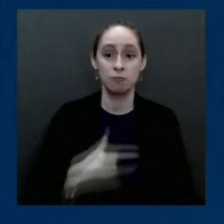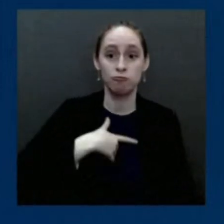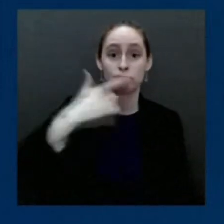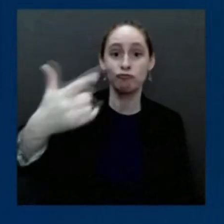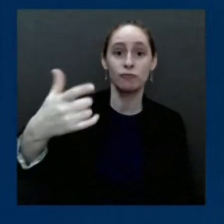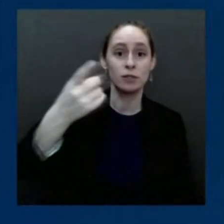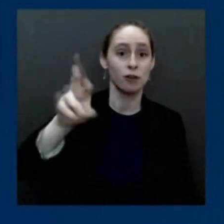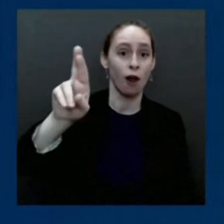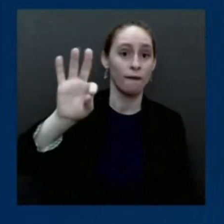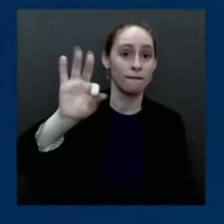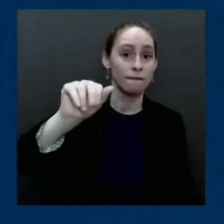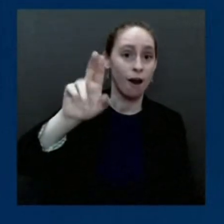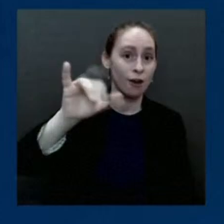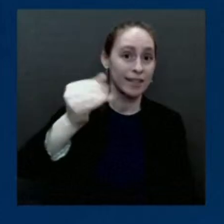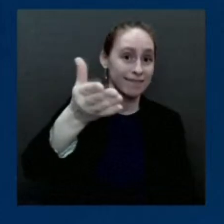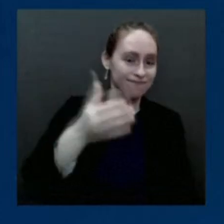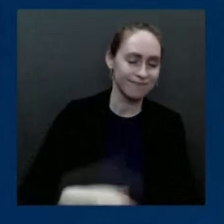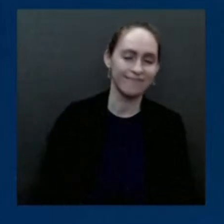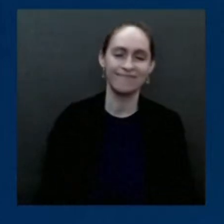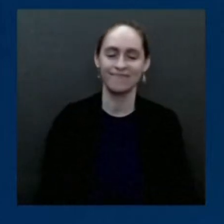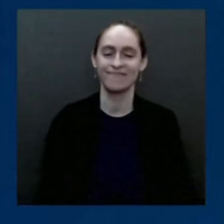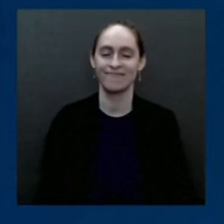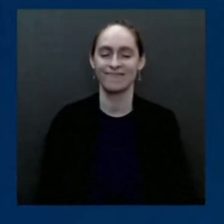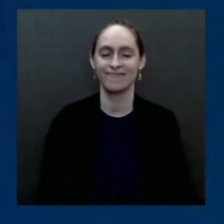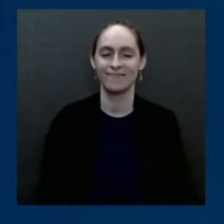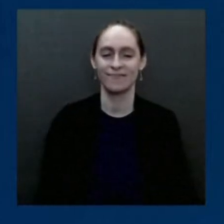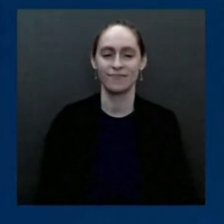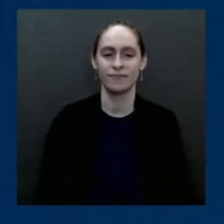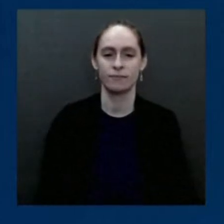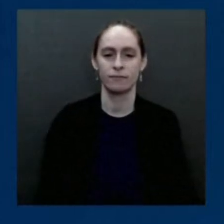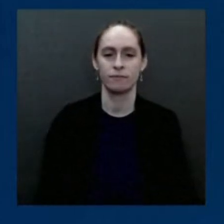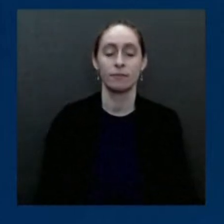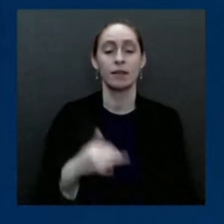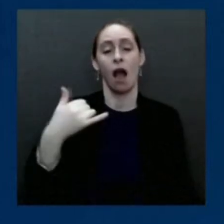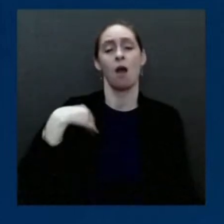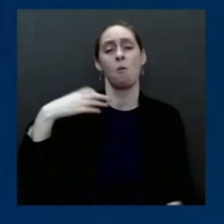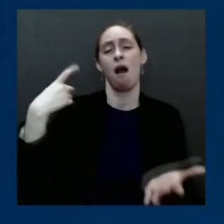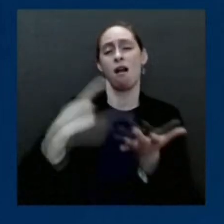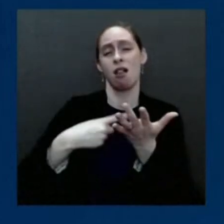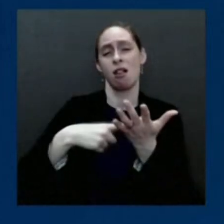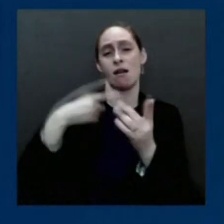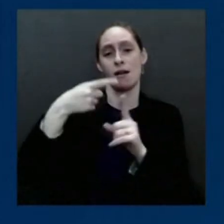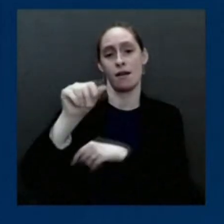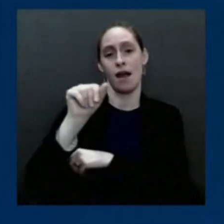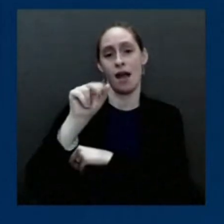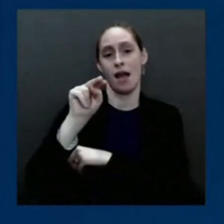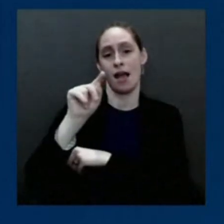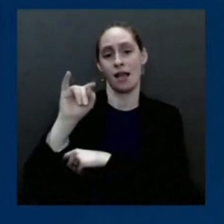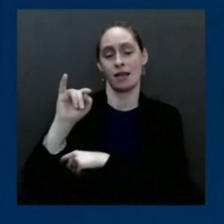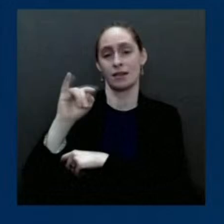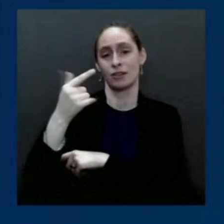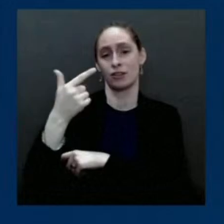DR. FAUCI ANYTHING TO.